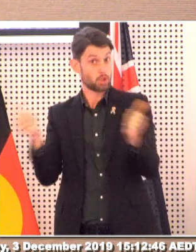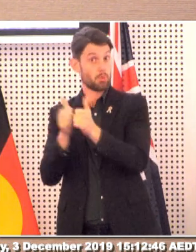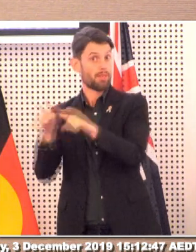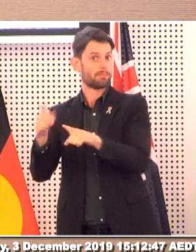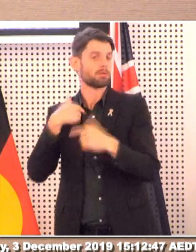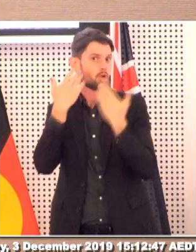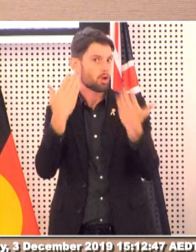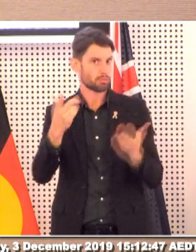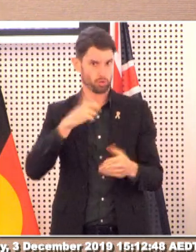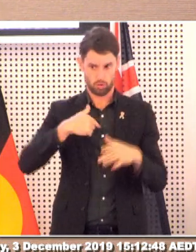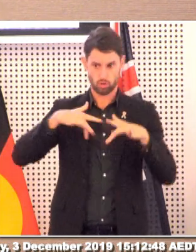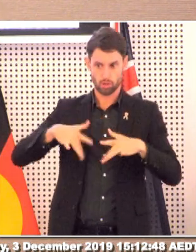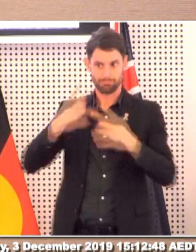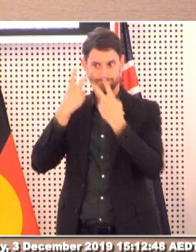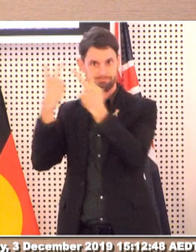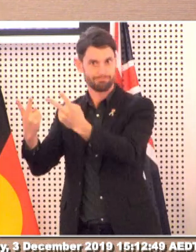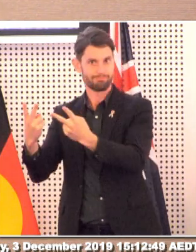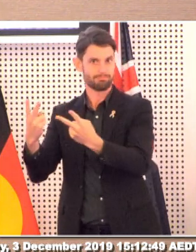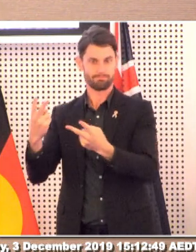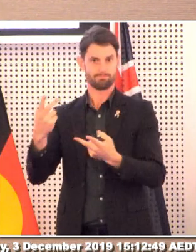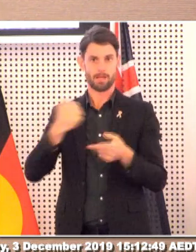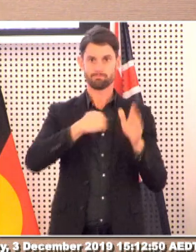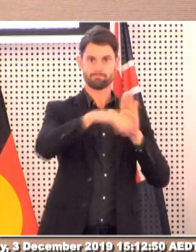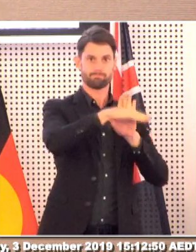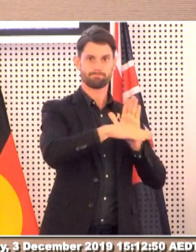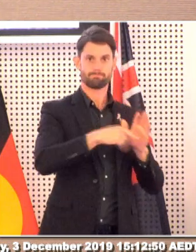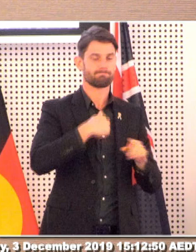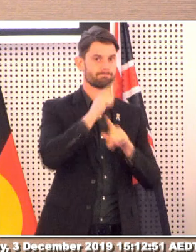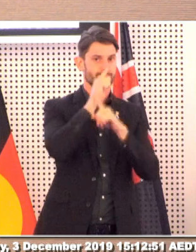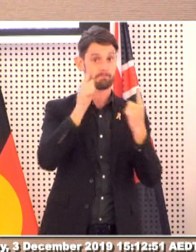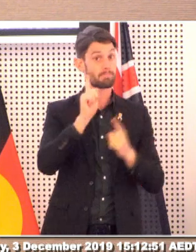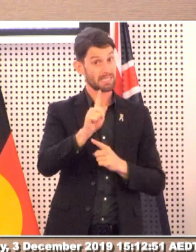But we do know, as I keep saying, that where people live in environments where the